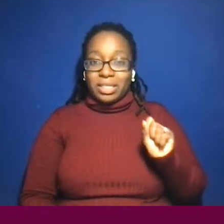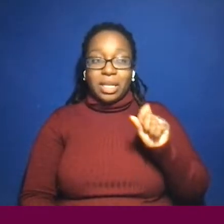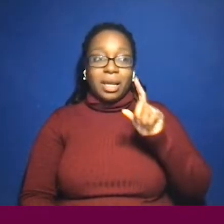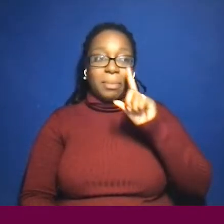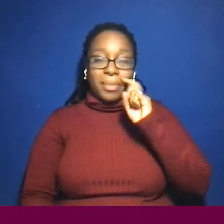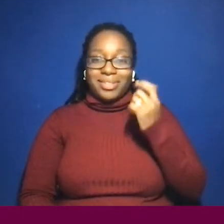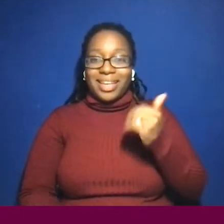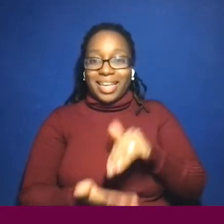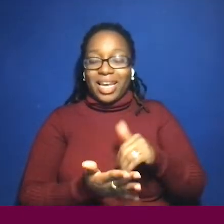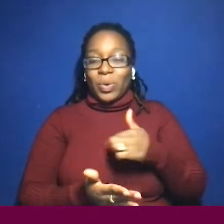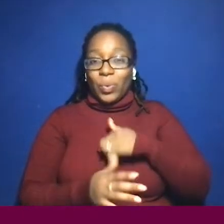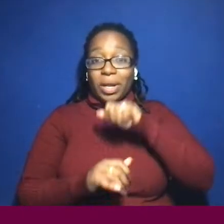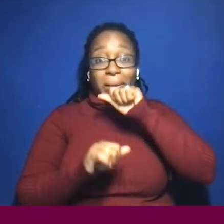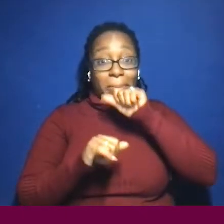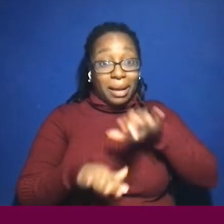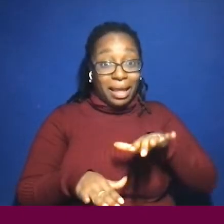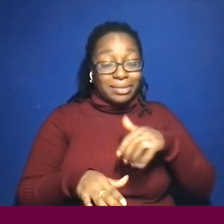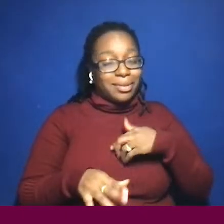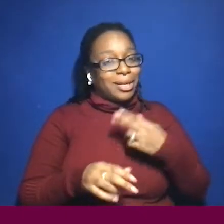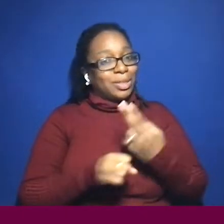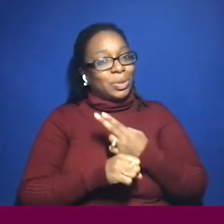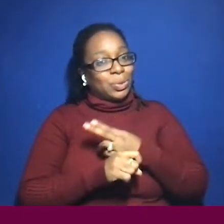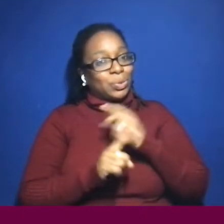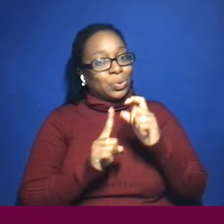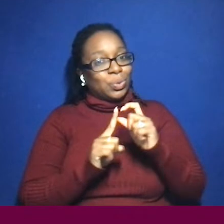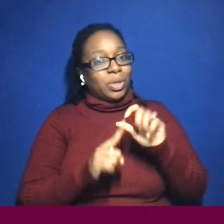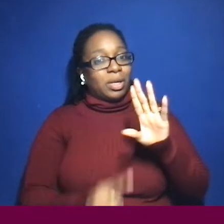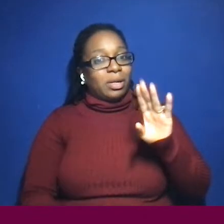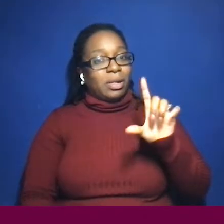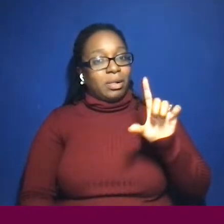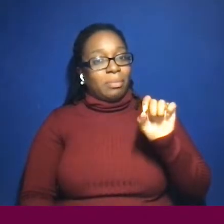again, I keep using that word blessed, we're lucky, we're fortunate to have